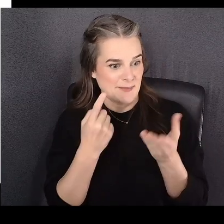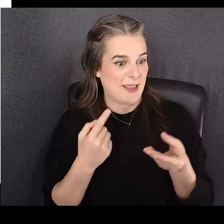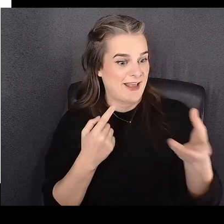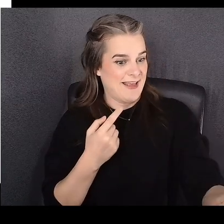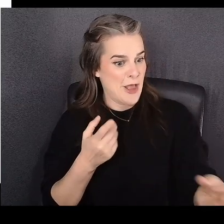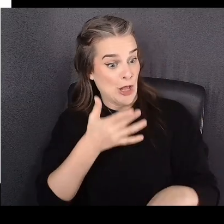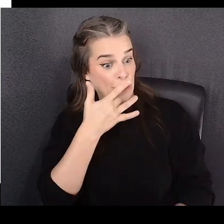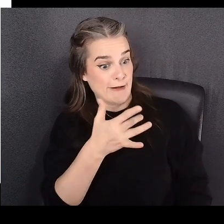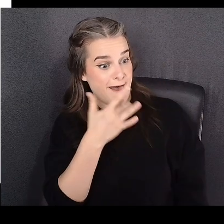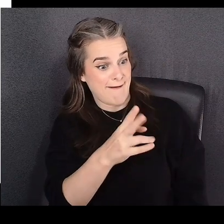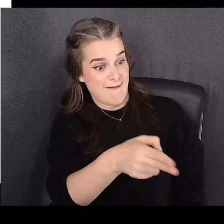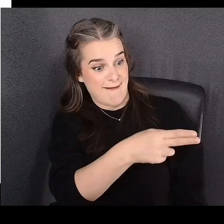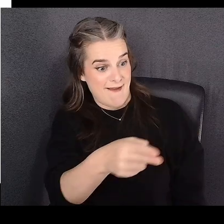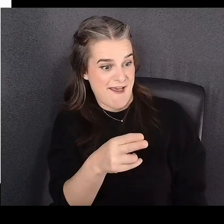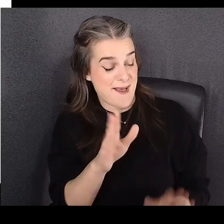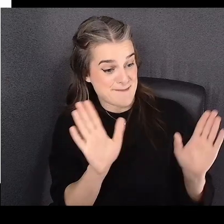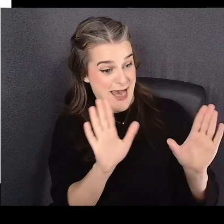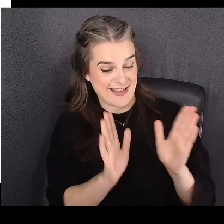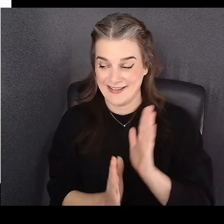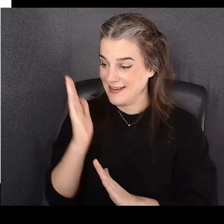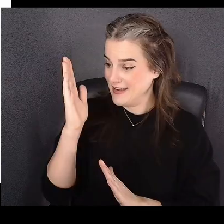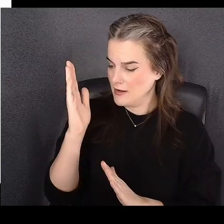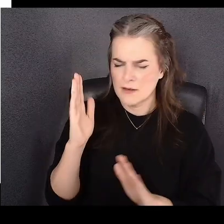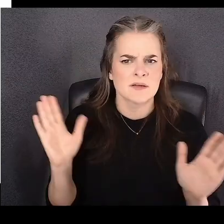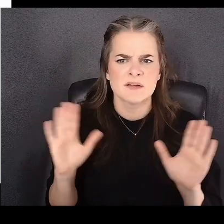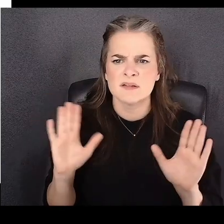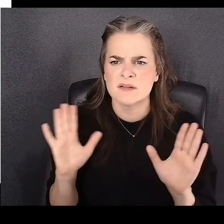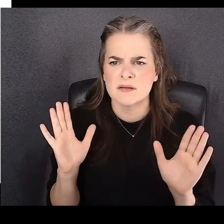We really want to avoid device abandonment, skills abandonment.